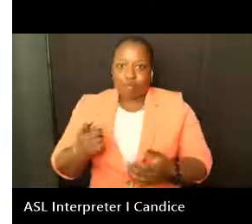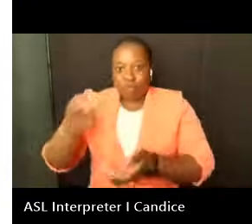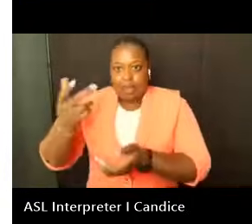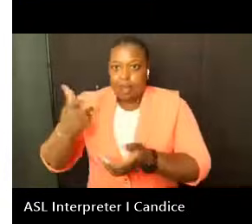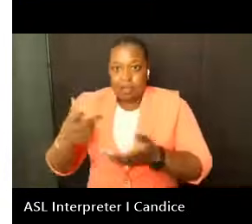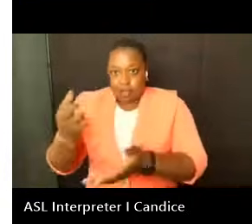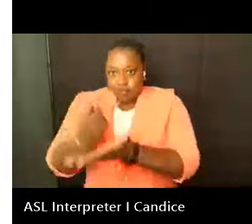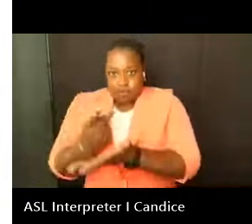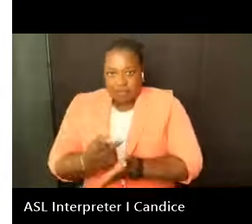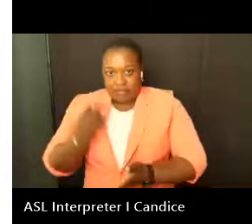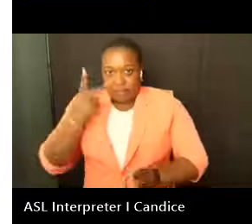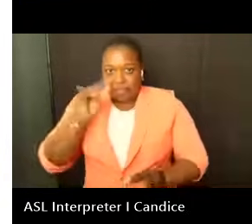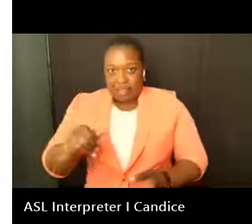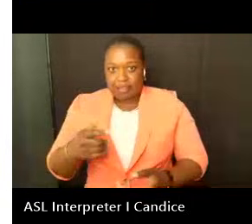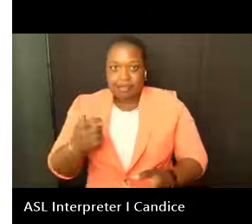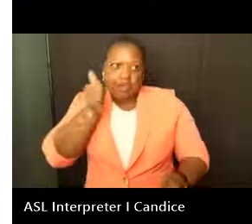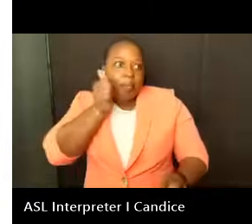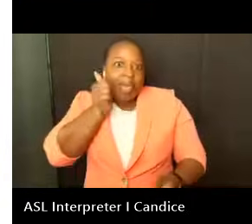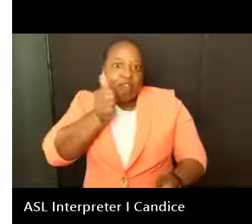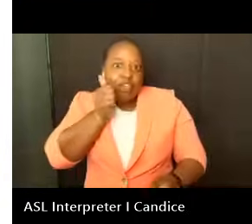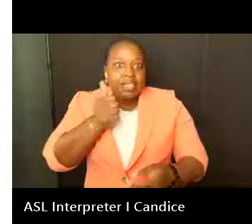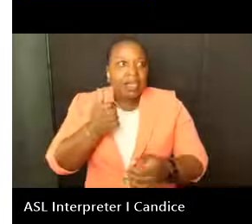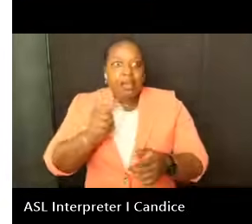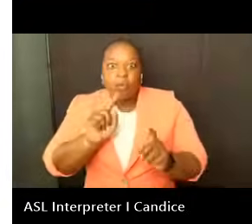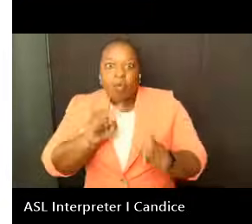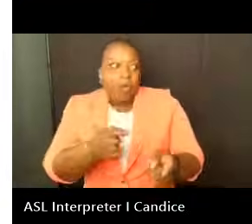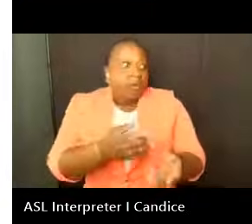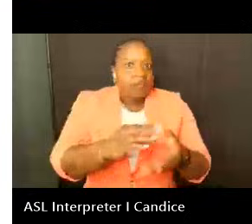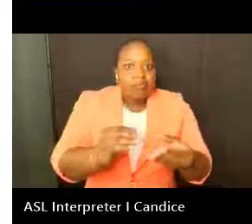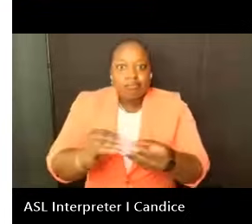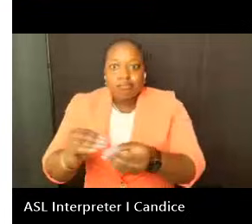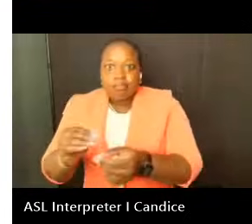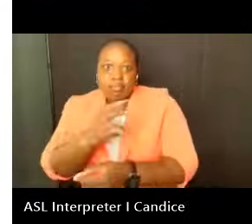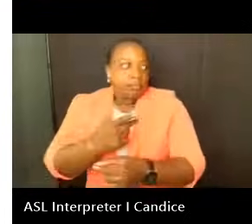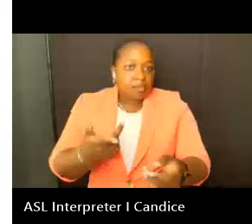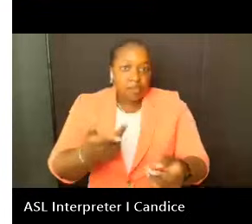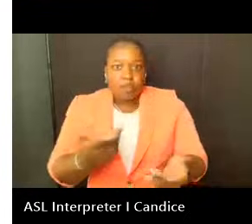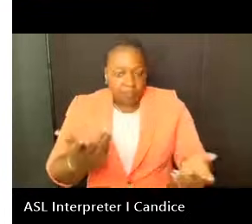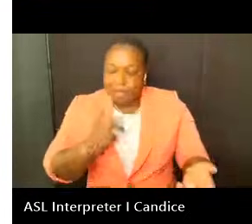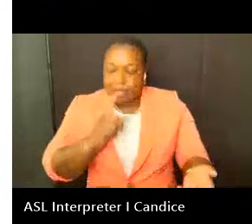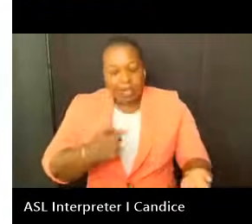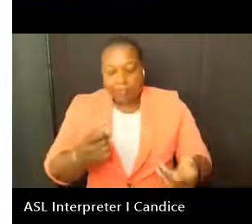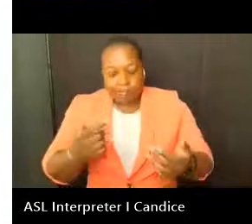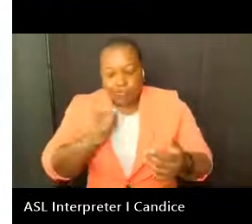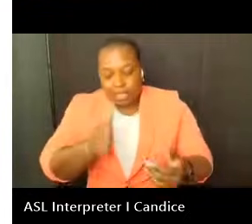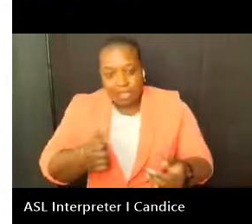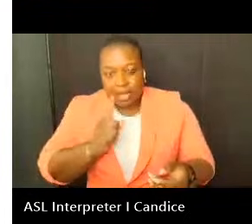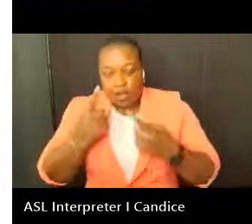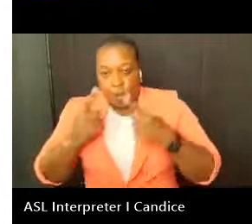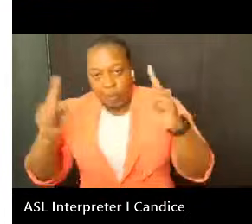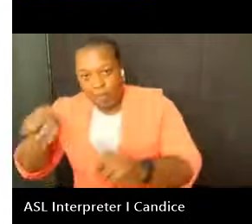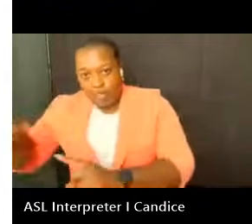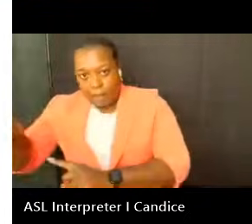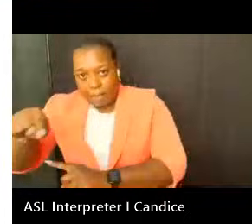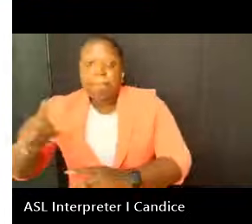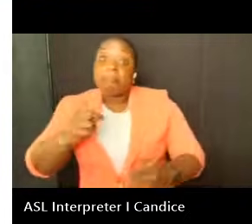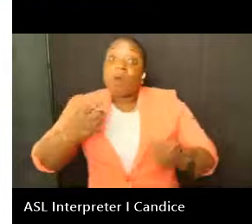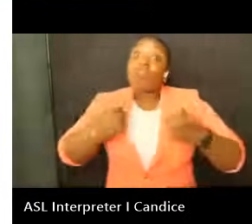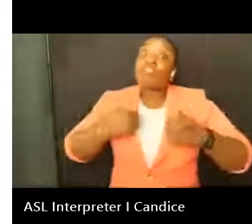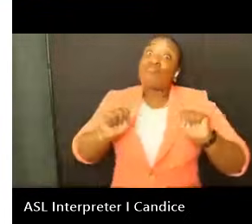practice. But even now, we're trying some of these therapies on clinical trials in younger patients.